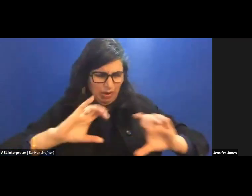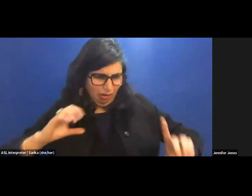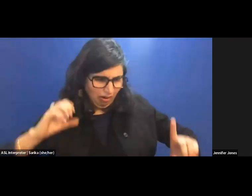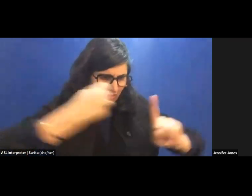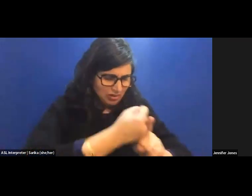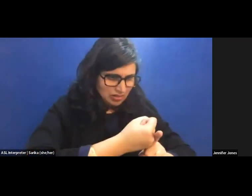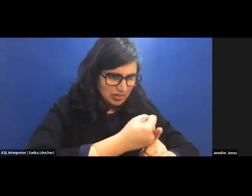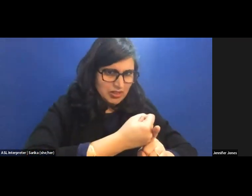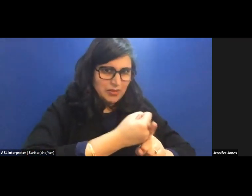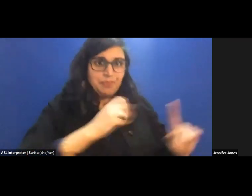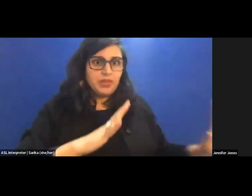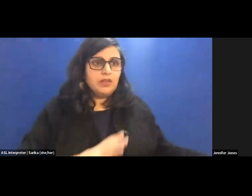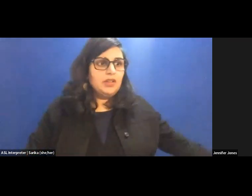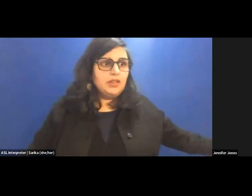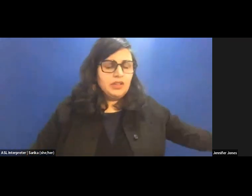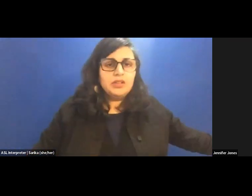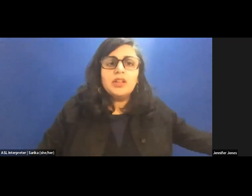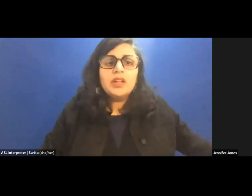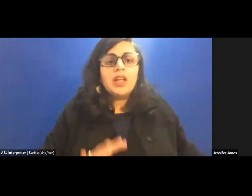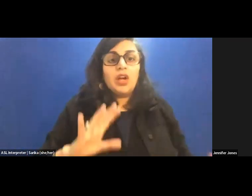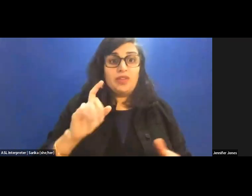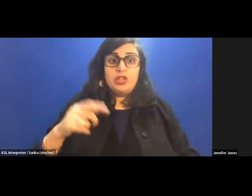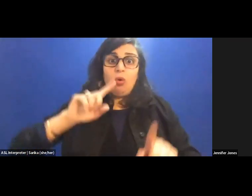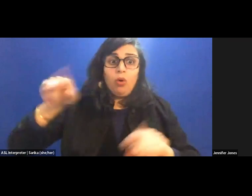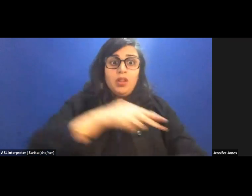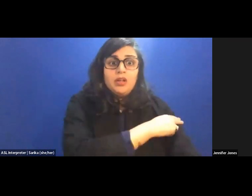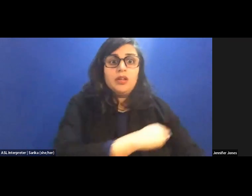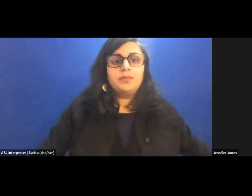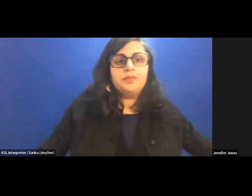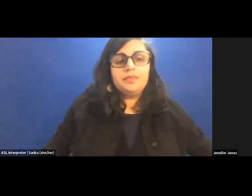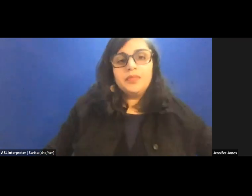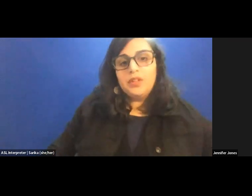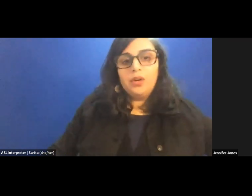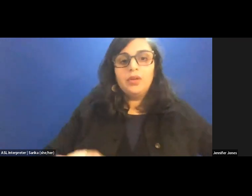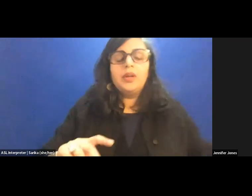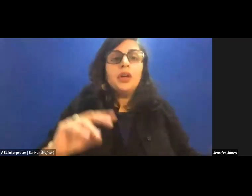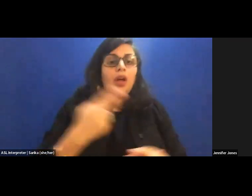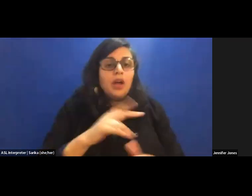had it. I'm not sure how the chemical irritants were going to